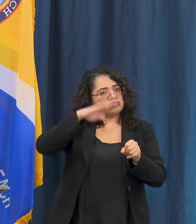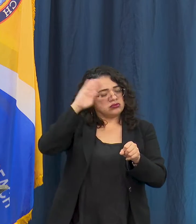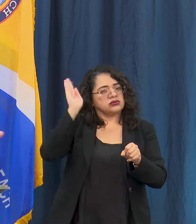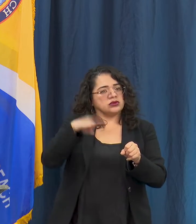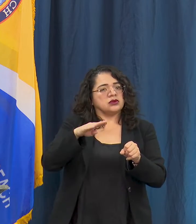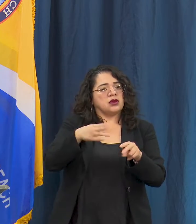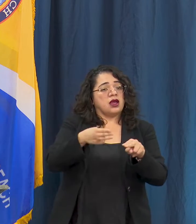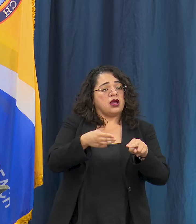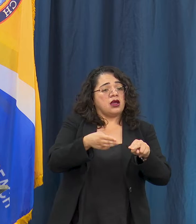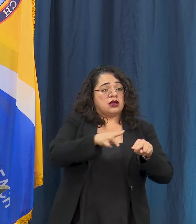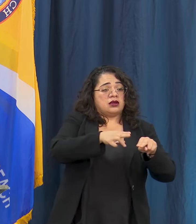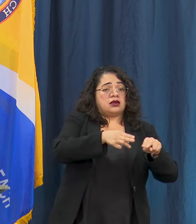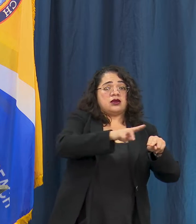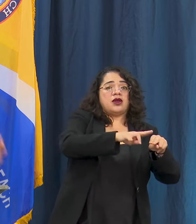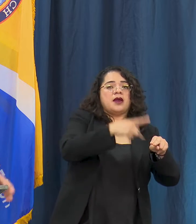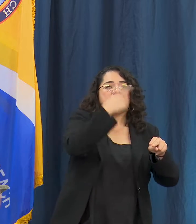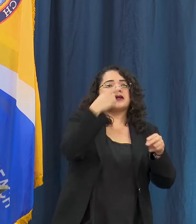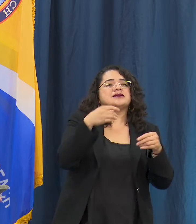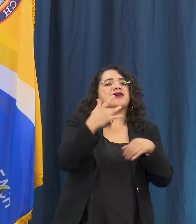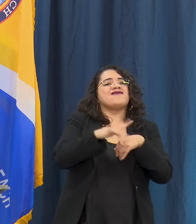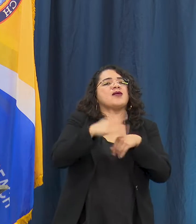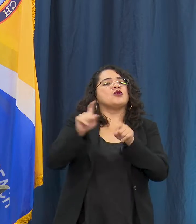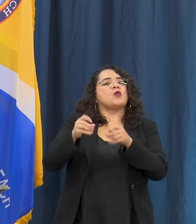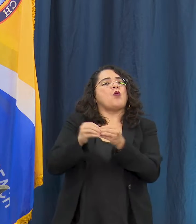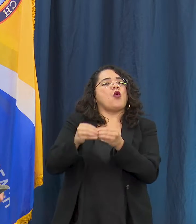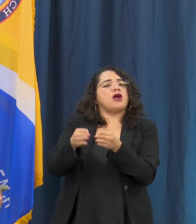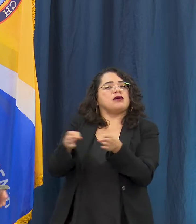increasing, are not increasing at levels that we're finding overly